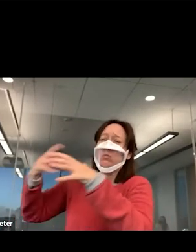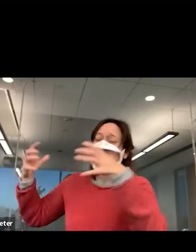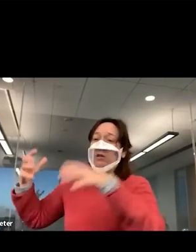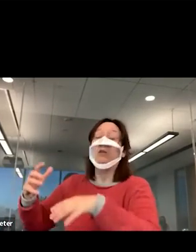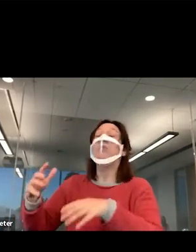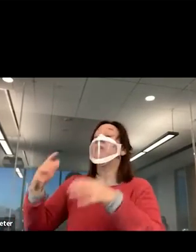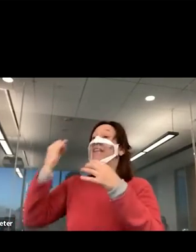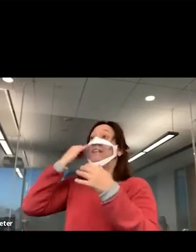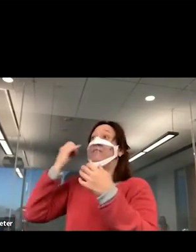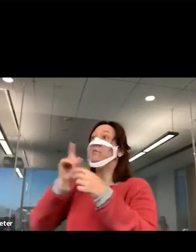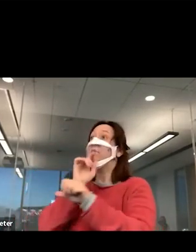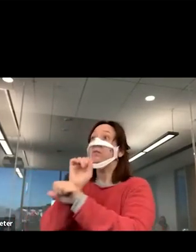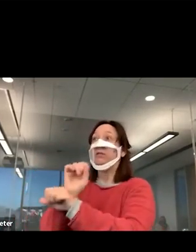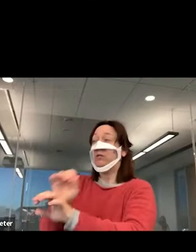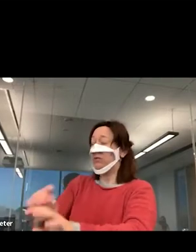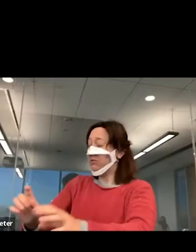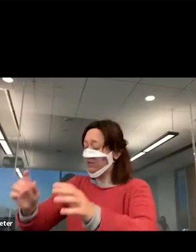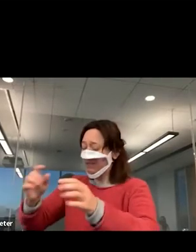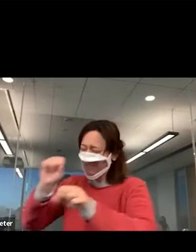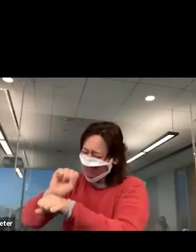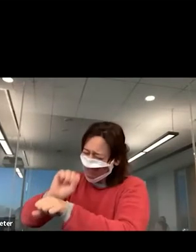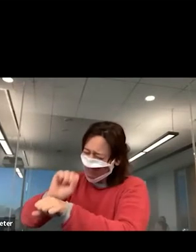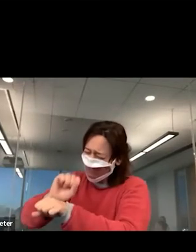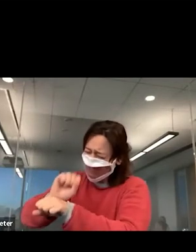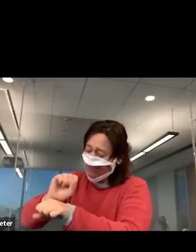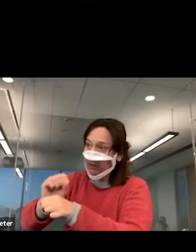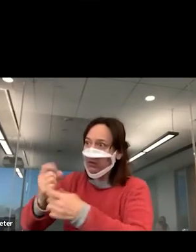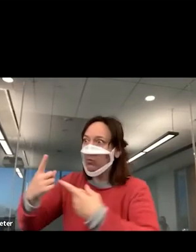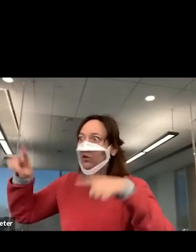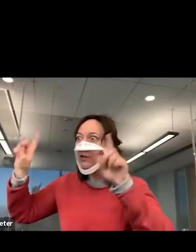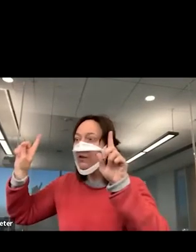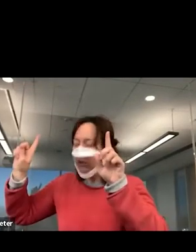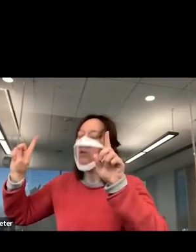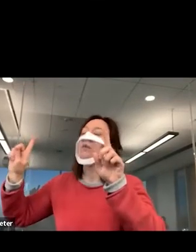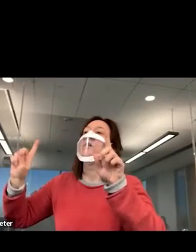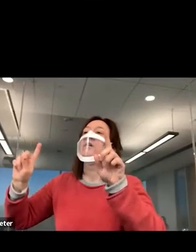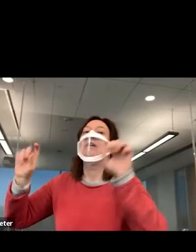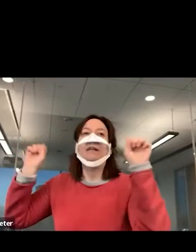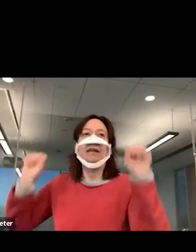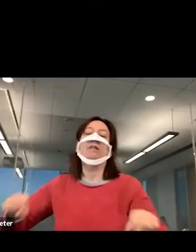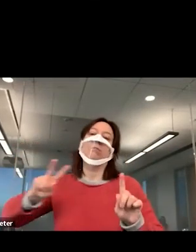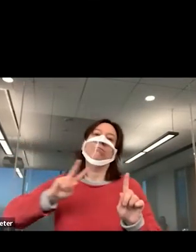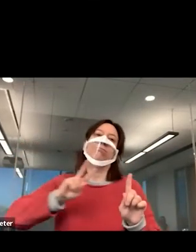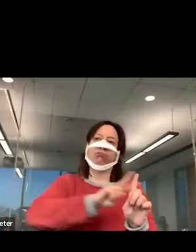in other places so i started this project called lead leader leadership for the employment of